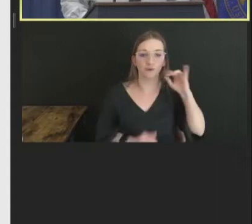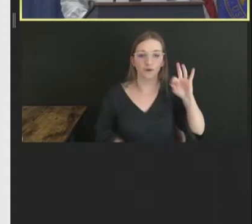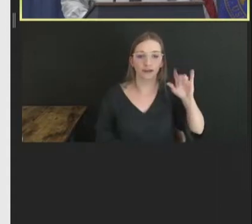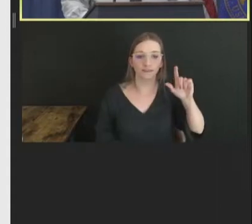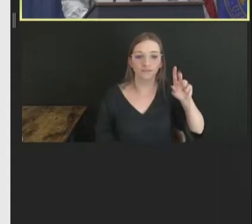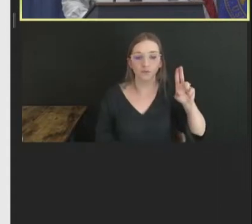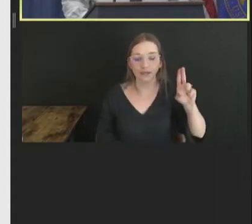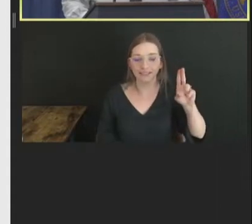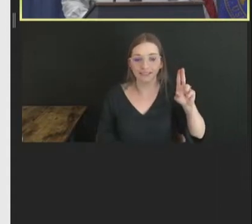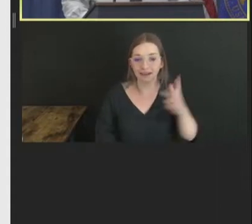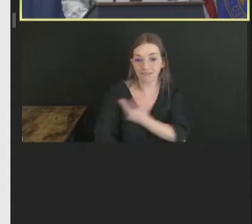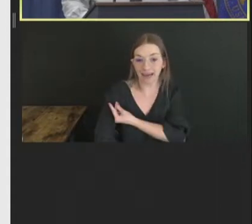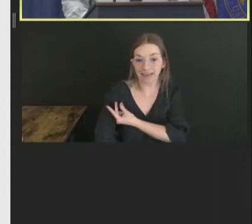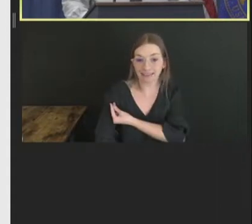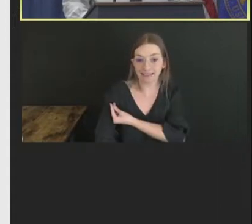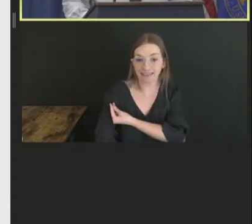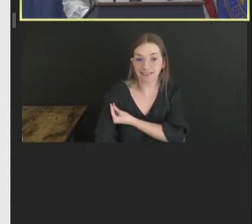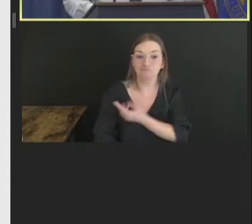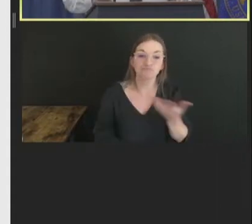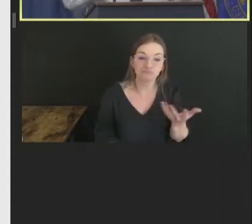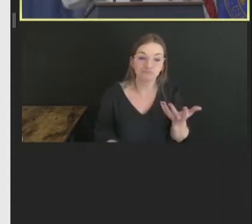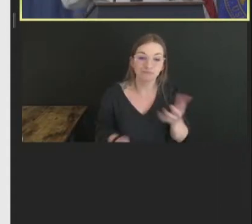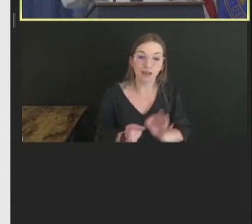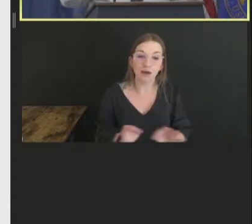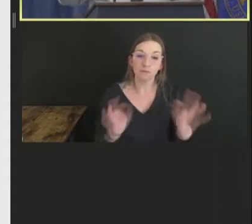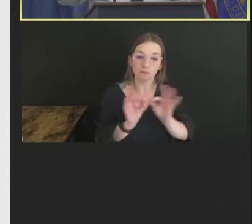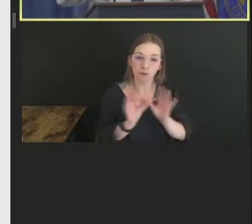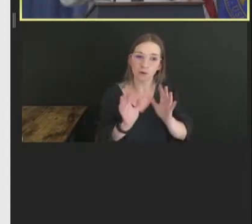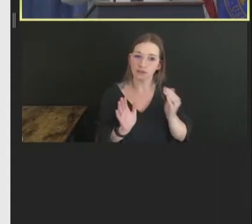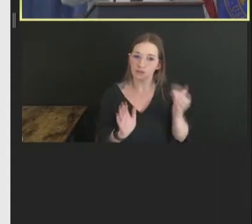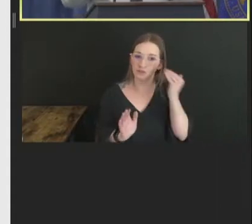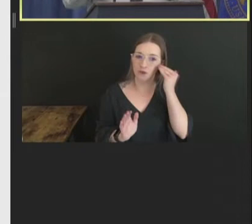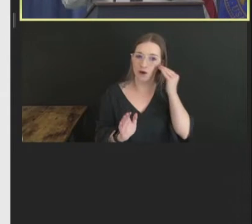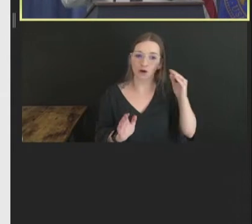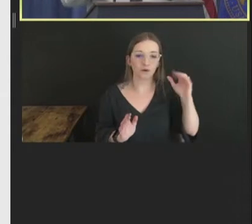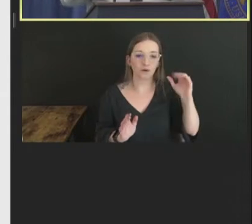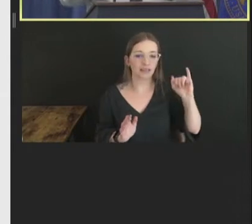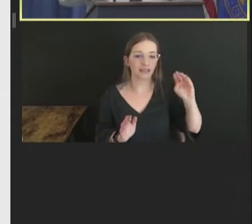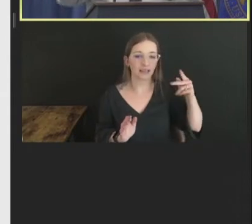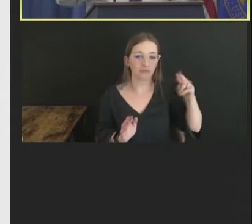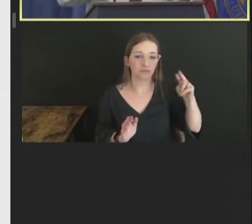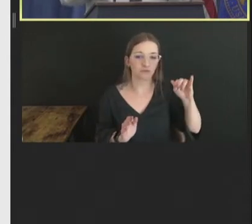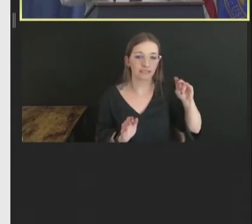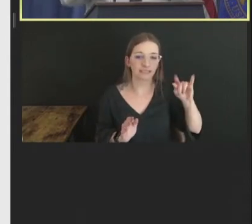I think it's important to note that imprinting meaning stimulating older responses to older